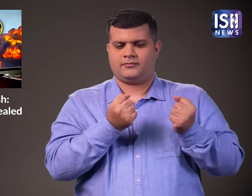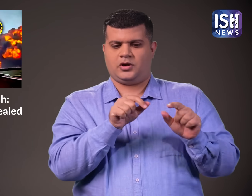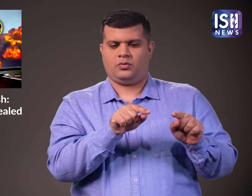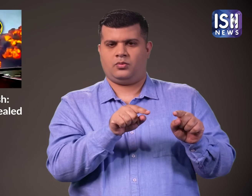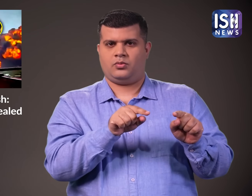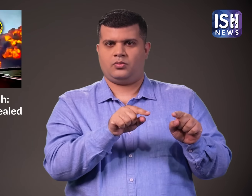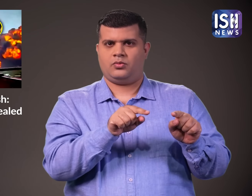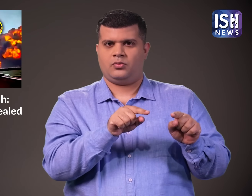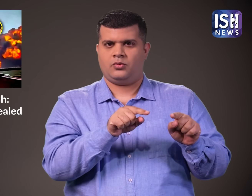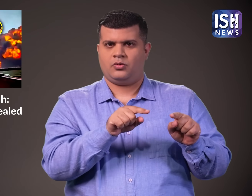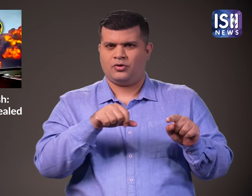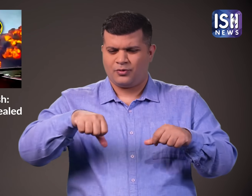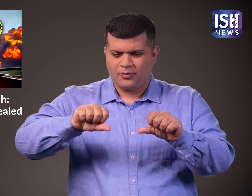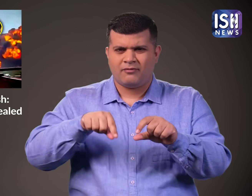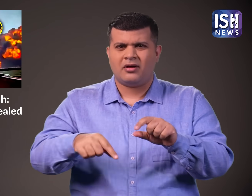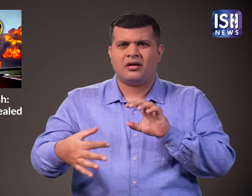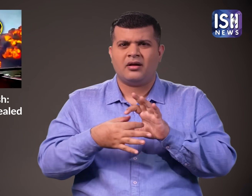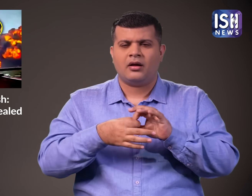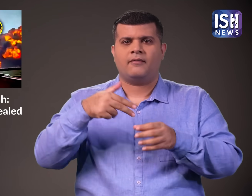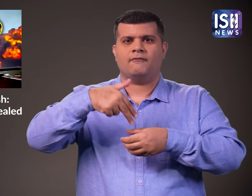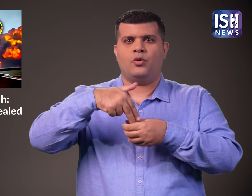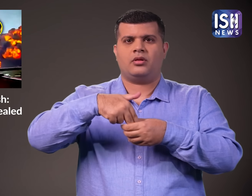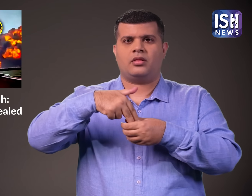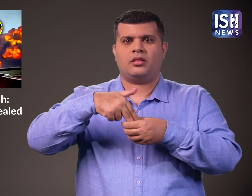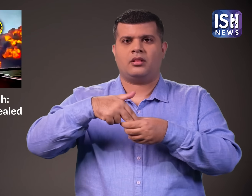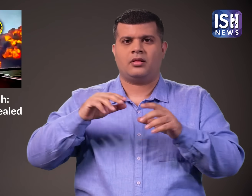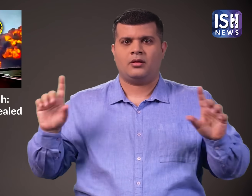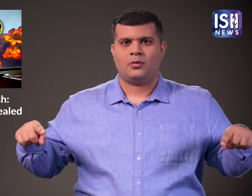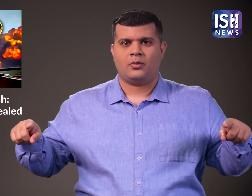This was revealed. “Cutoff” refers to shutting off fuel to both engines.